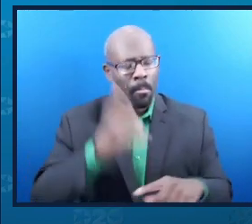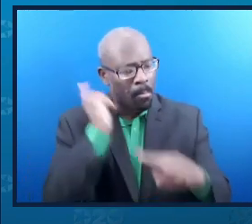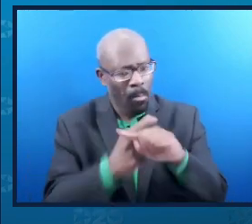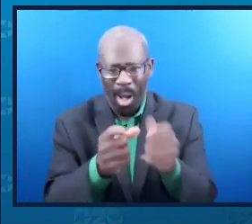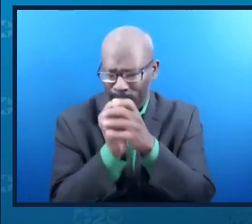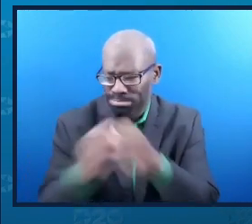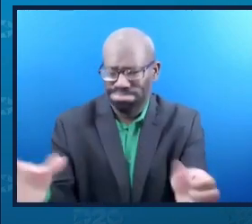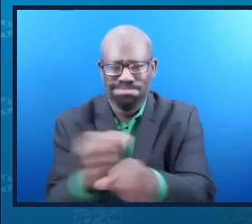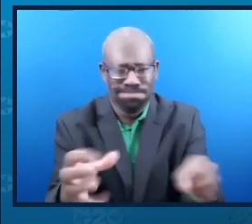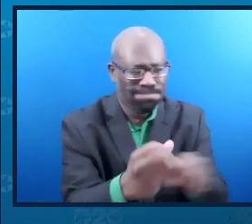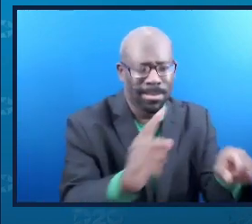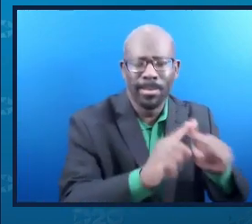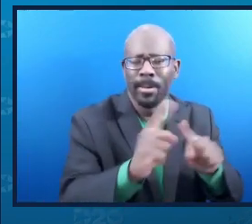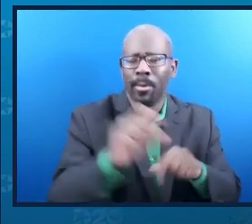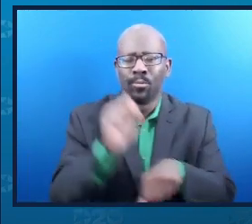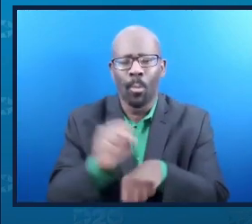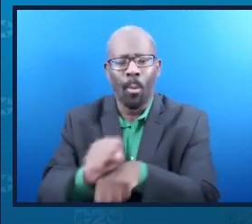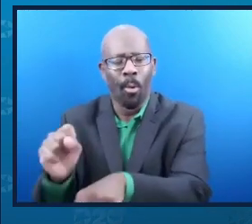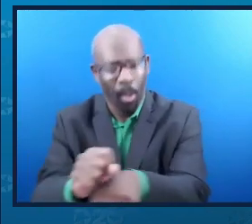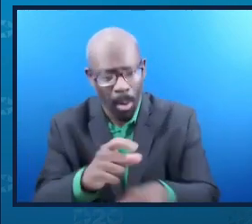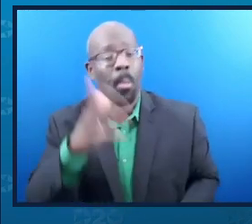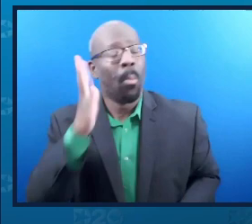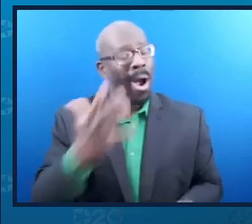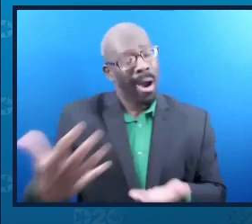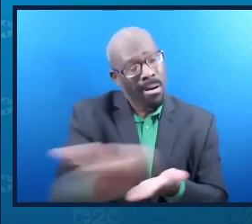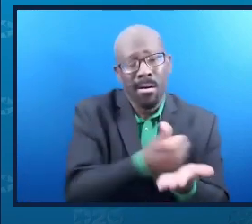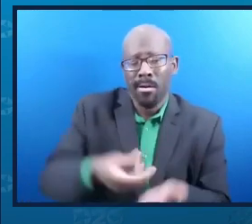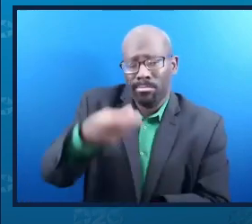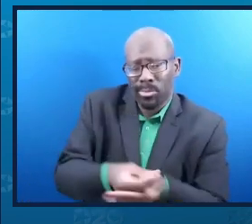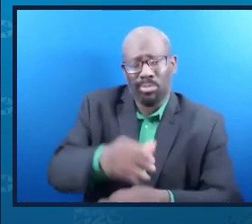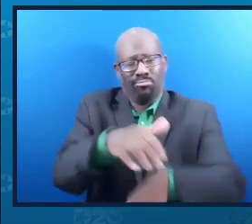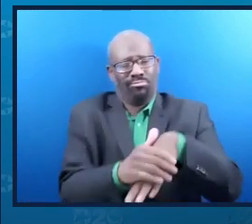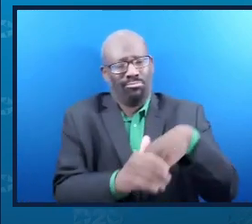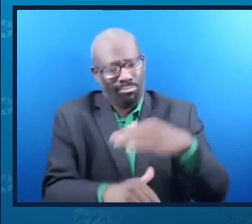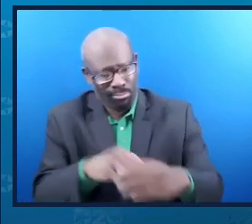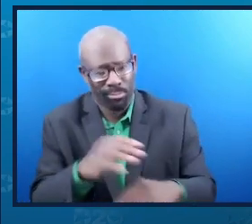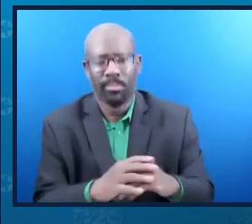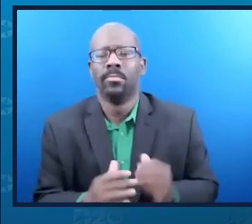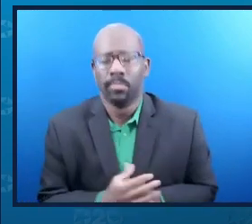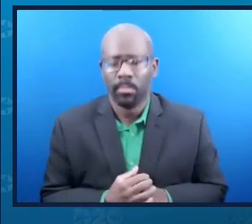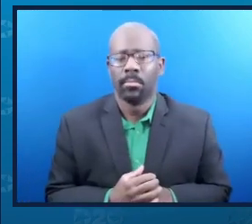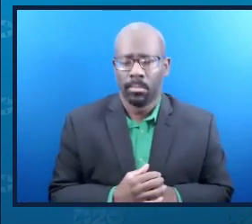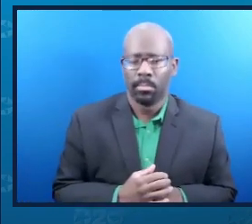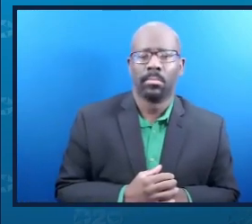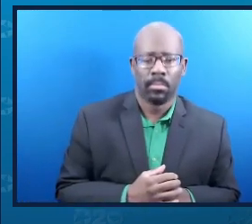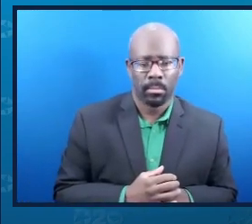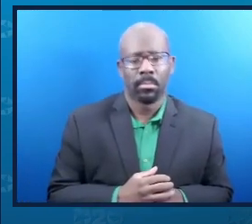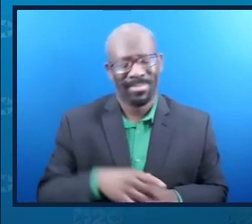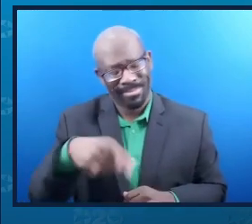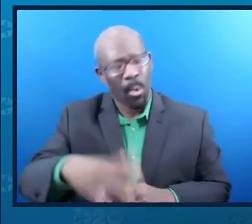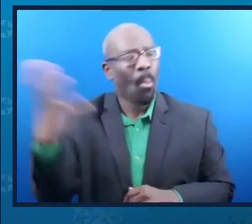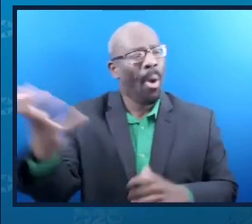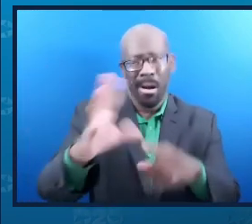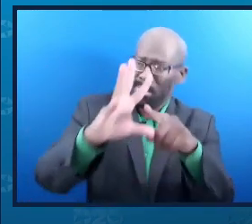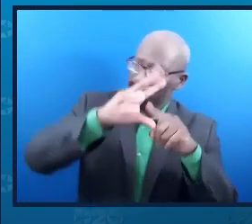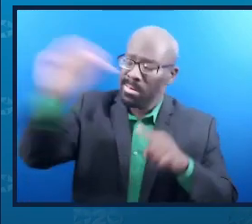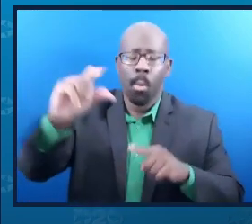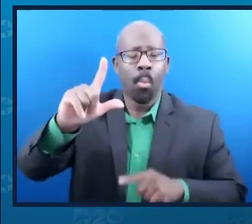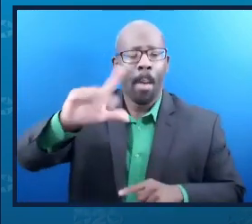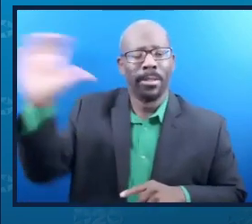CLEAN ENERGY JOBS. WE'LL DELIVER FOR WORKING FAMILIES ACROSS THE U.S. HELPING THEM BUILD MEANINGFUL CAREERS WHILE ACCELERATING OUR NATION